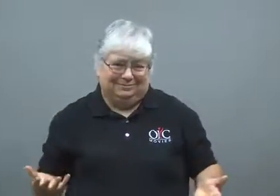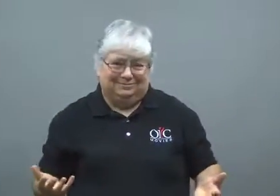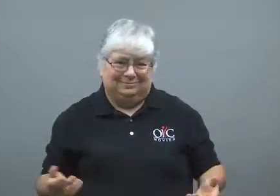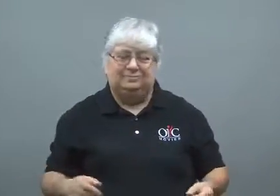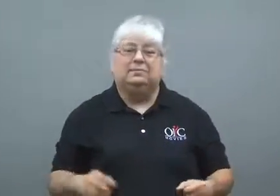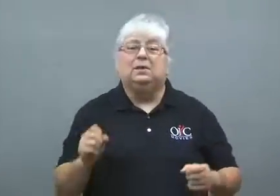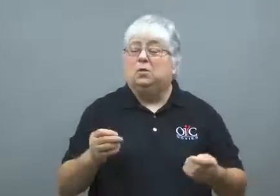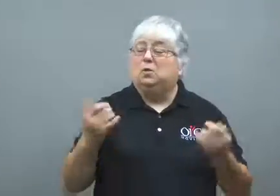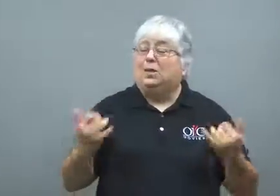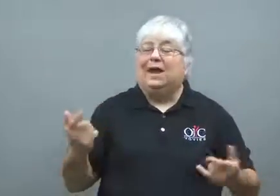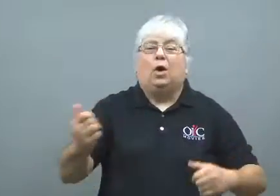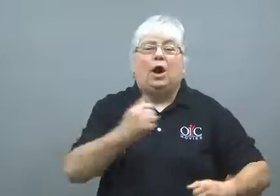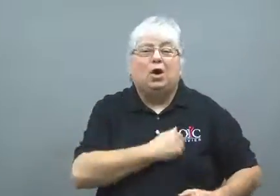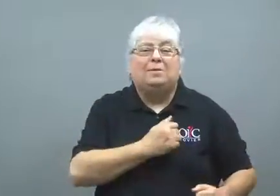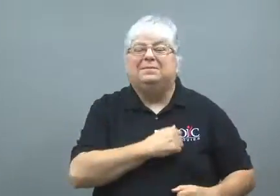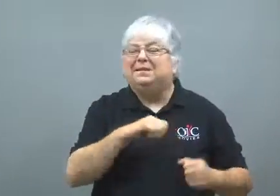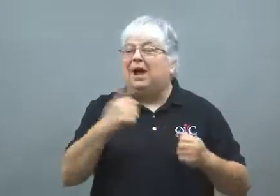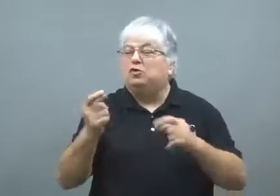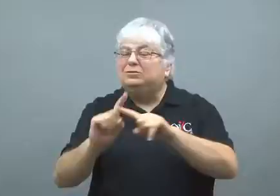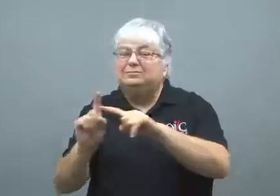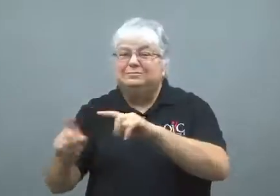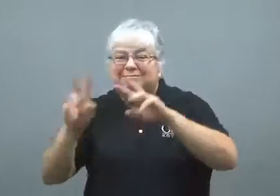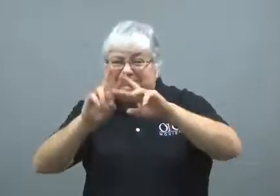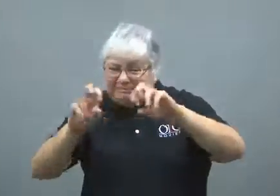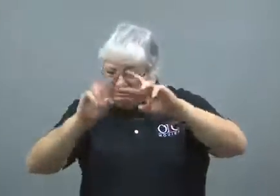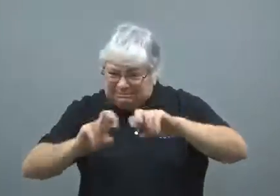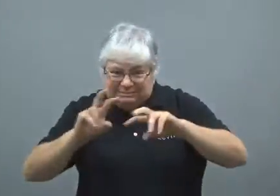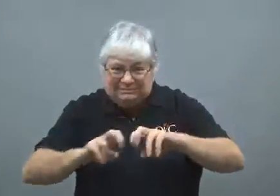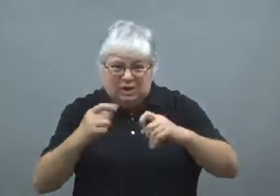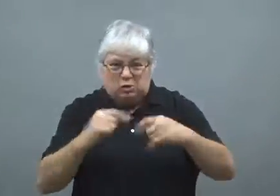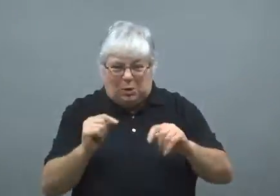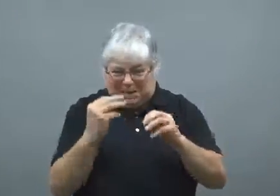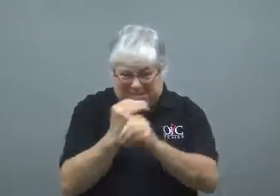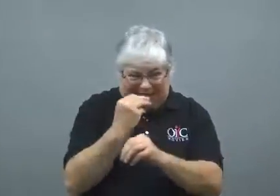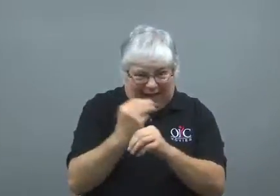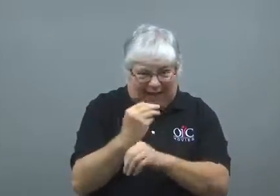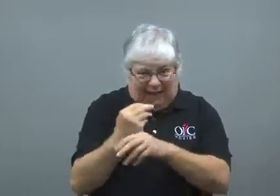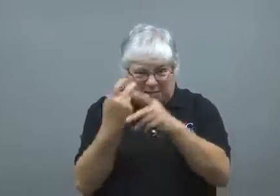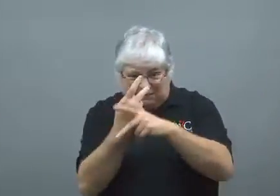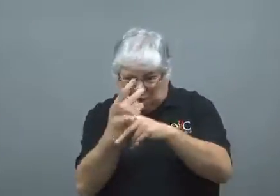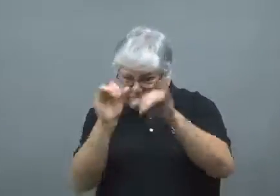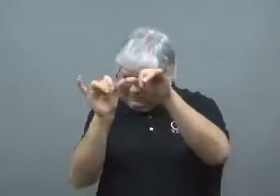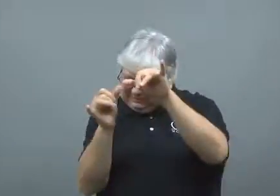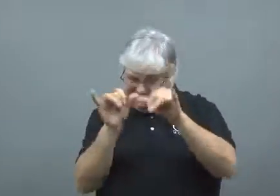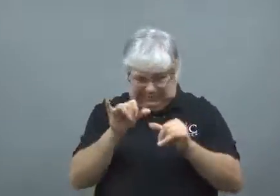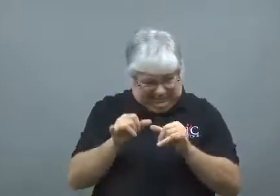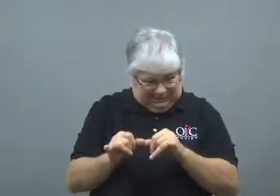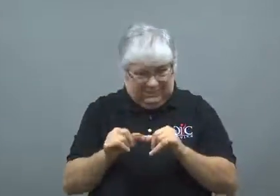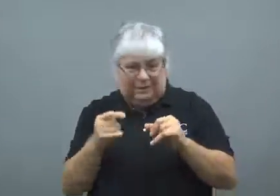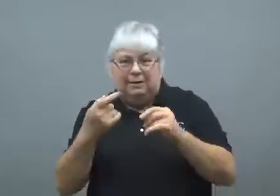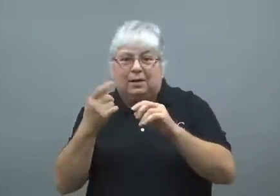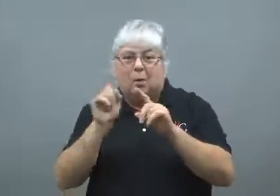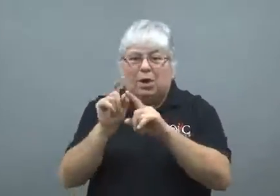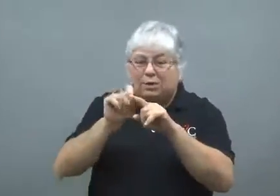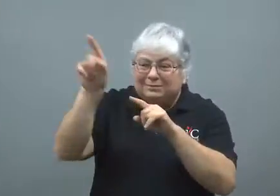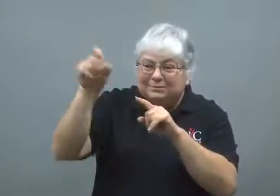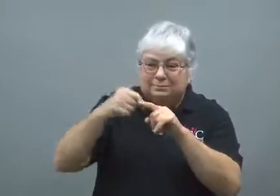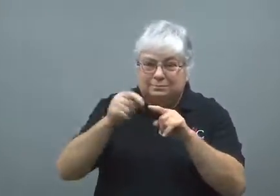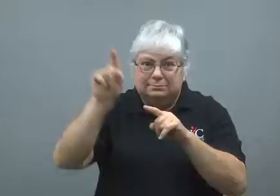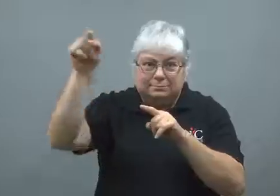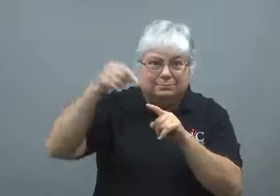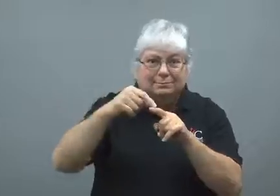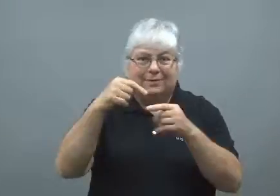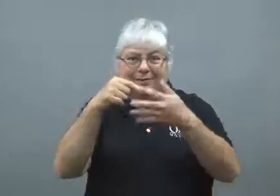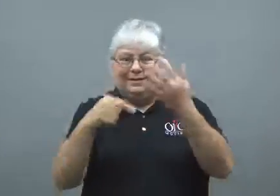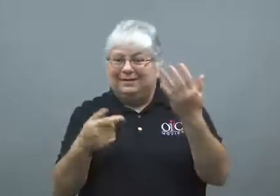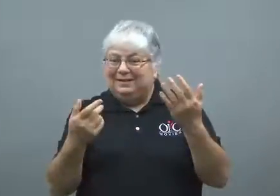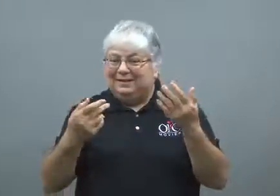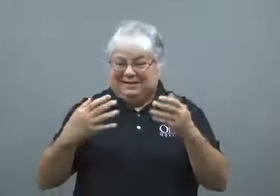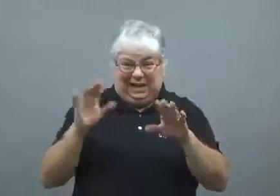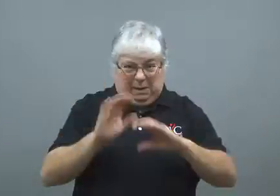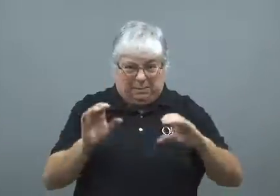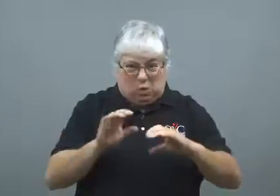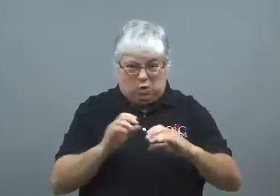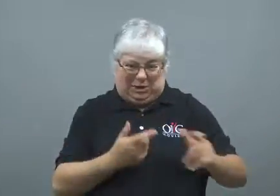Military and other analysts are using mathematical formulas,